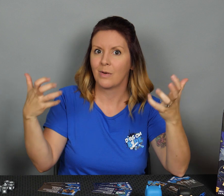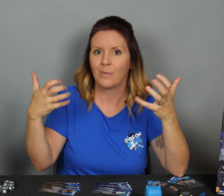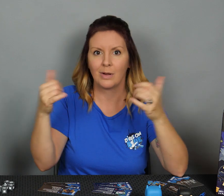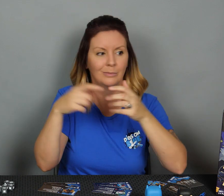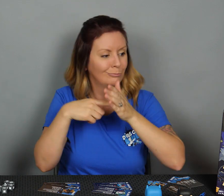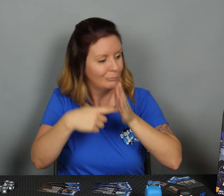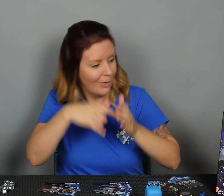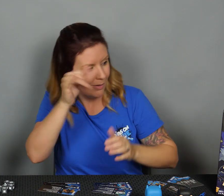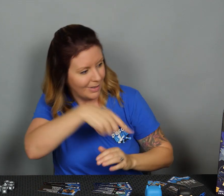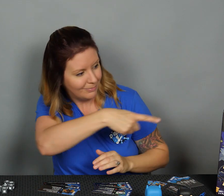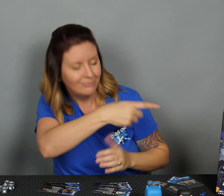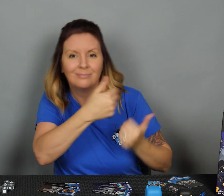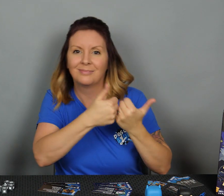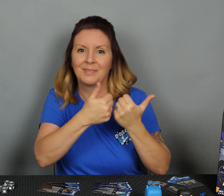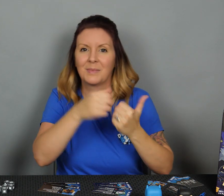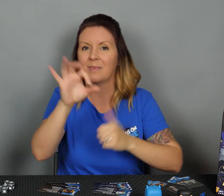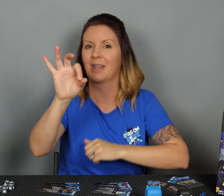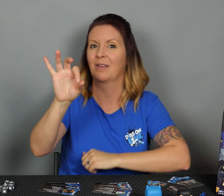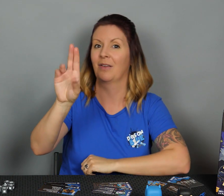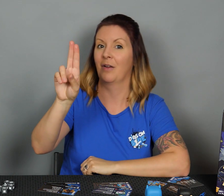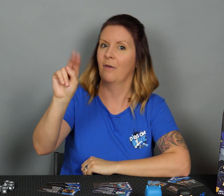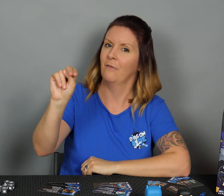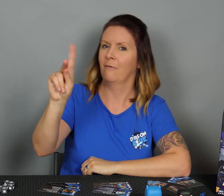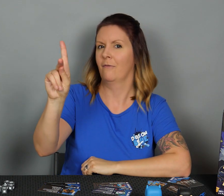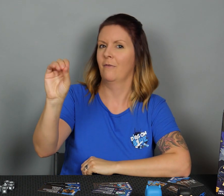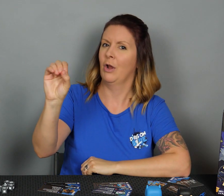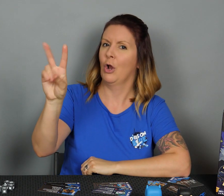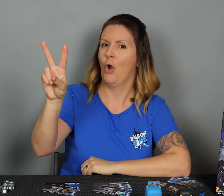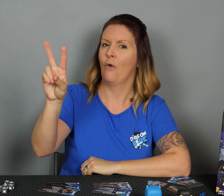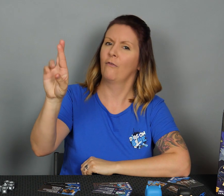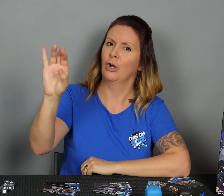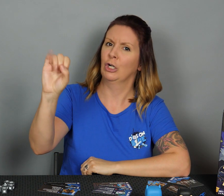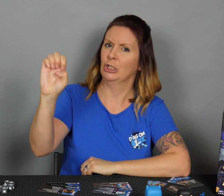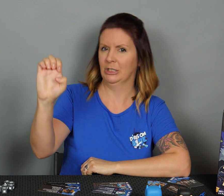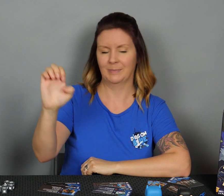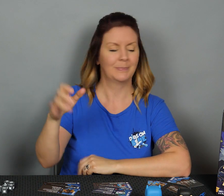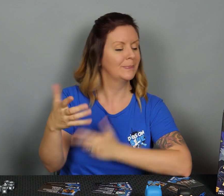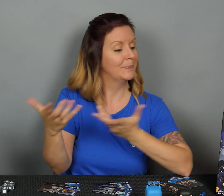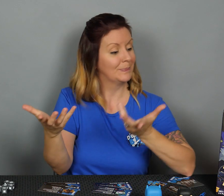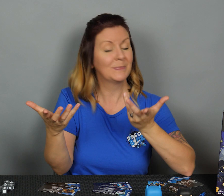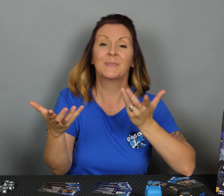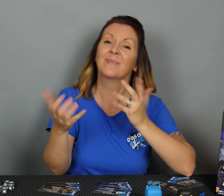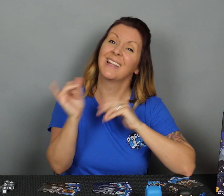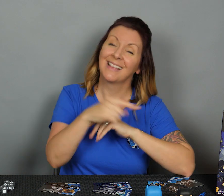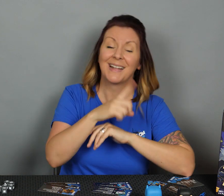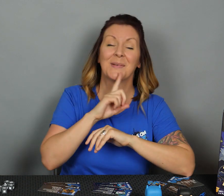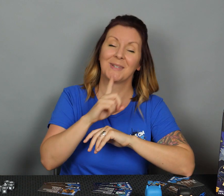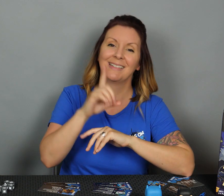Today I want to show how to play the game Funkoverse.